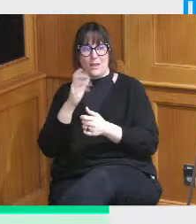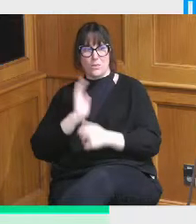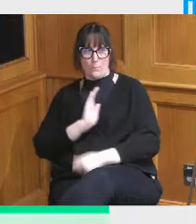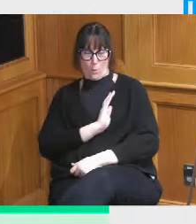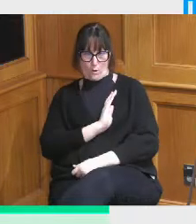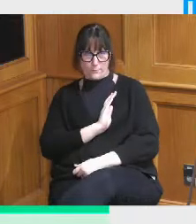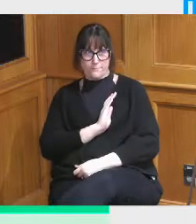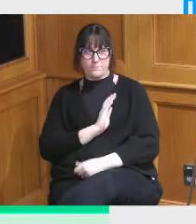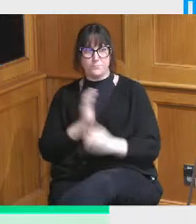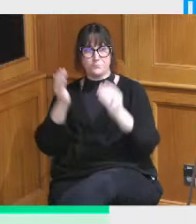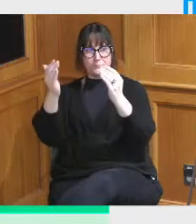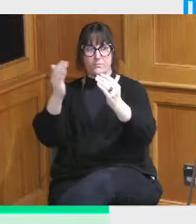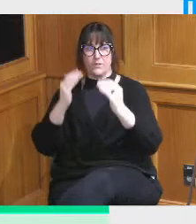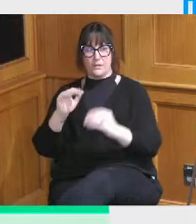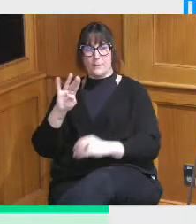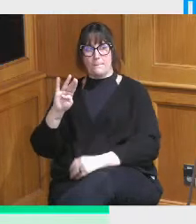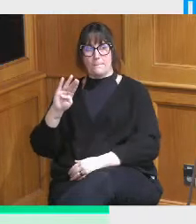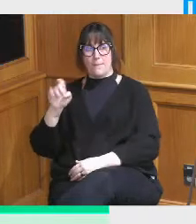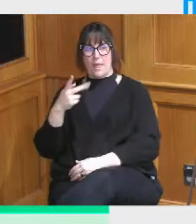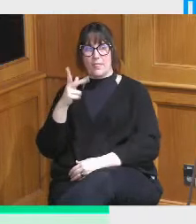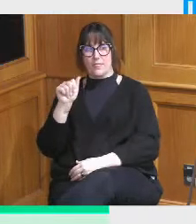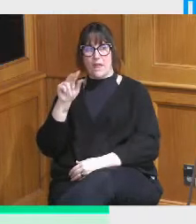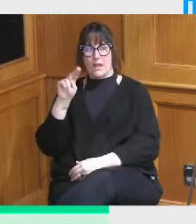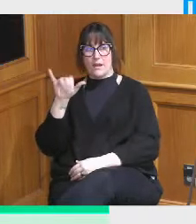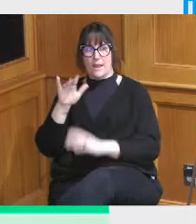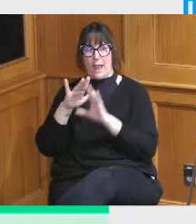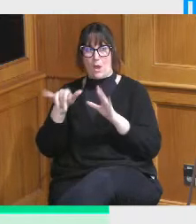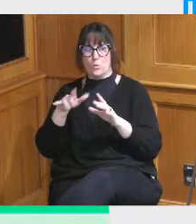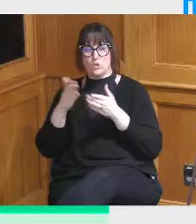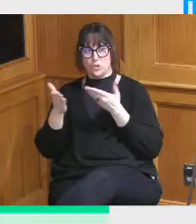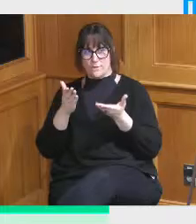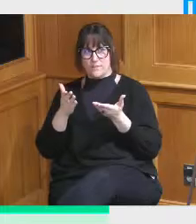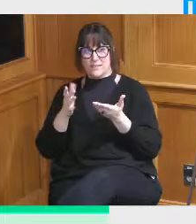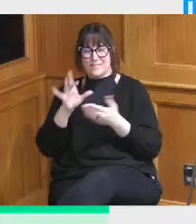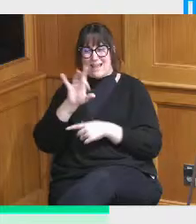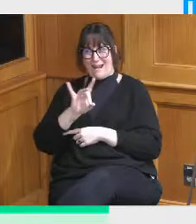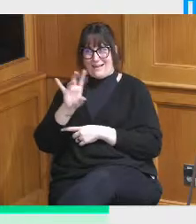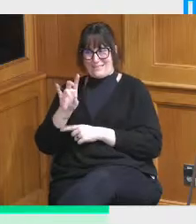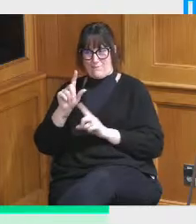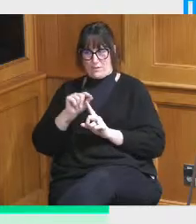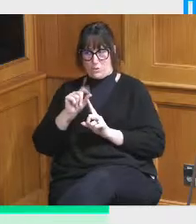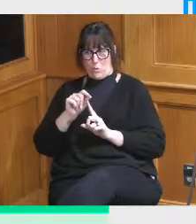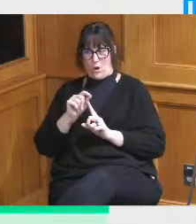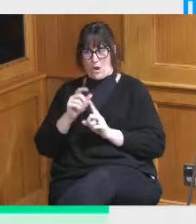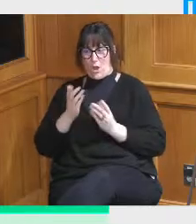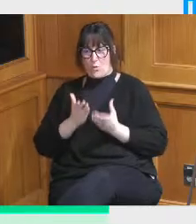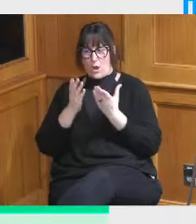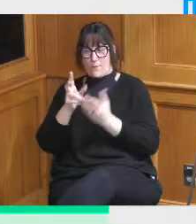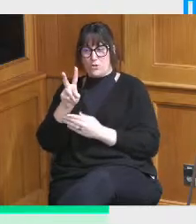Bethany House services received an average score of 87 and were recommended to receive $200,000 for